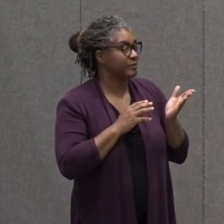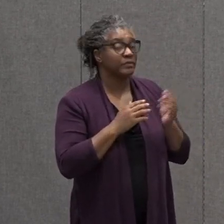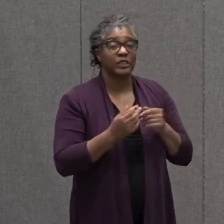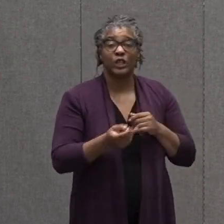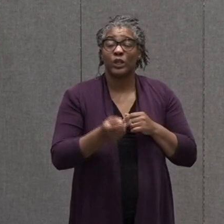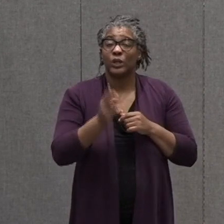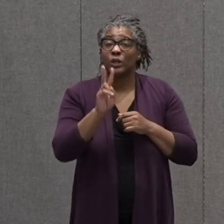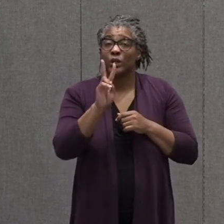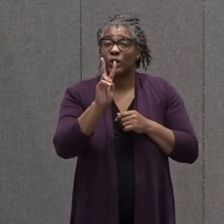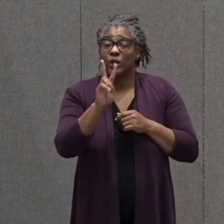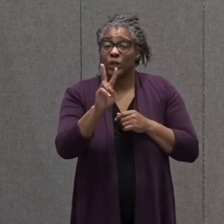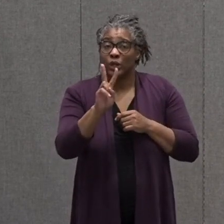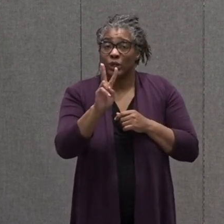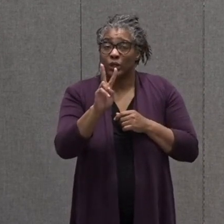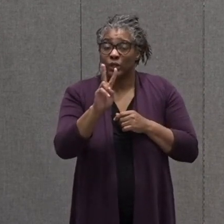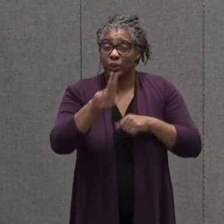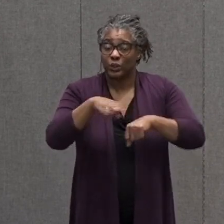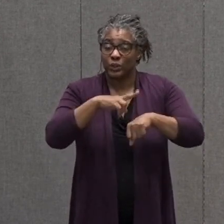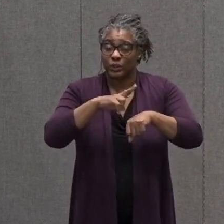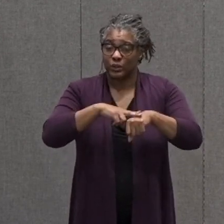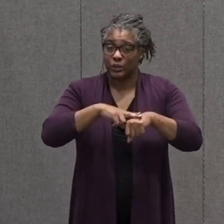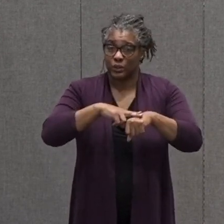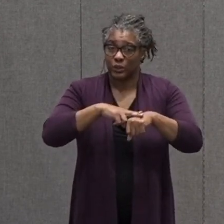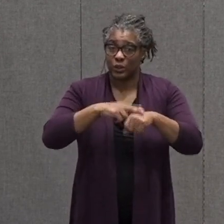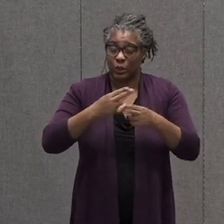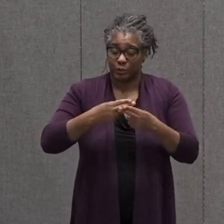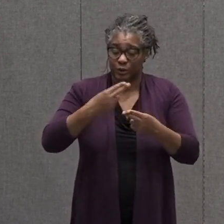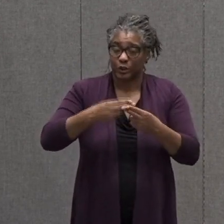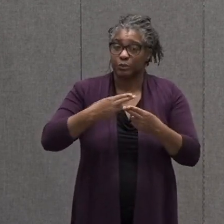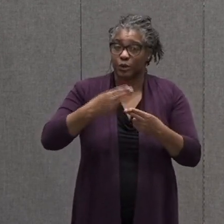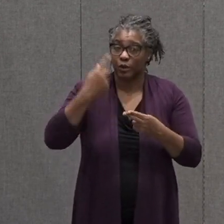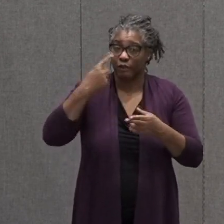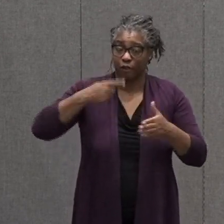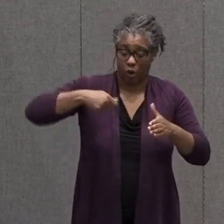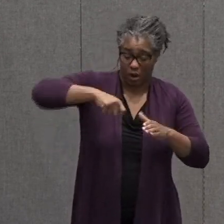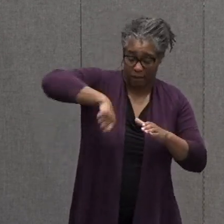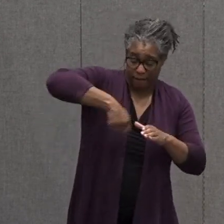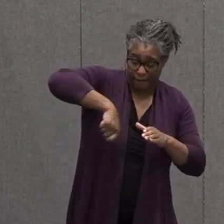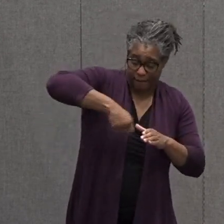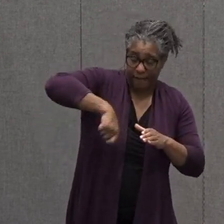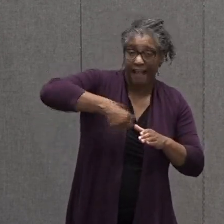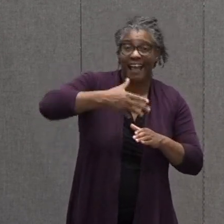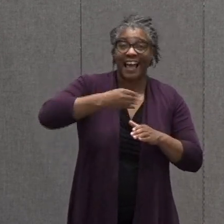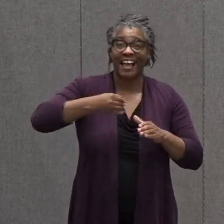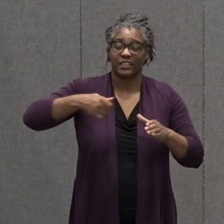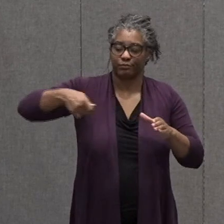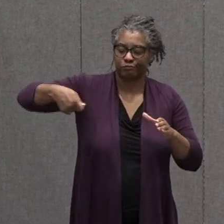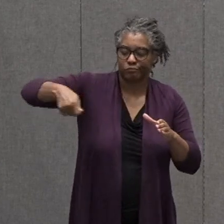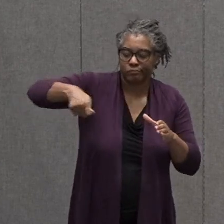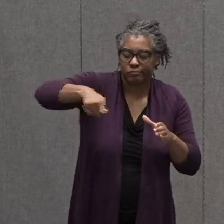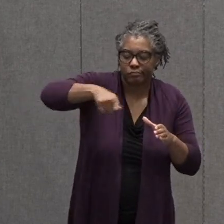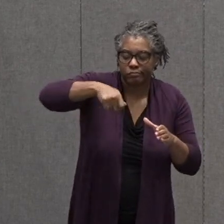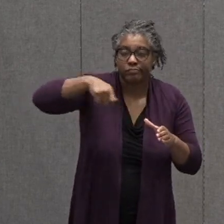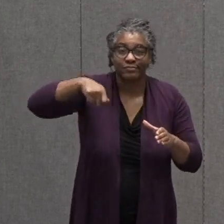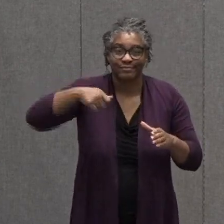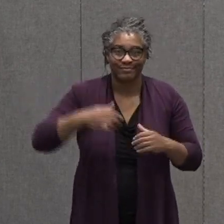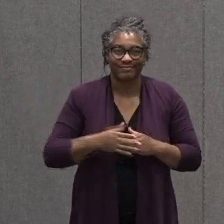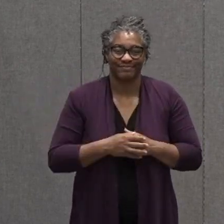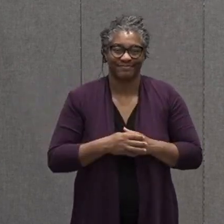to use for mixing and for sprinkling. And I'll talk to you about what we're going to sprinkle, onto our delicious snack today.